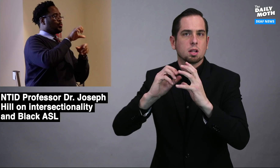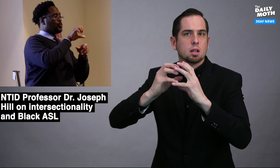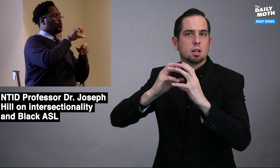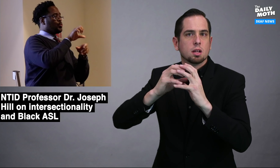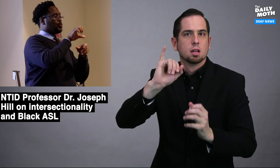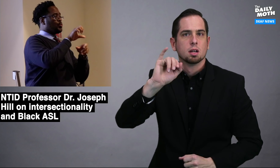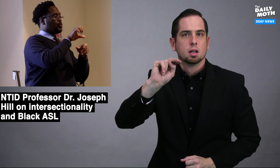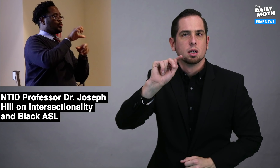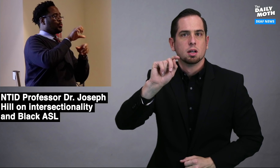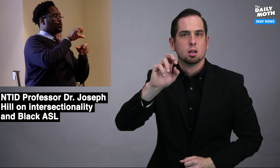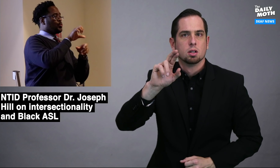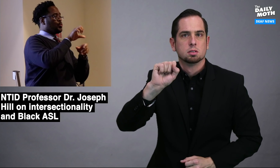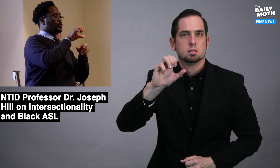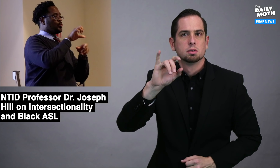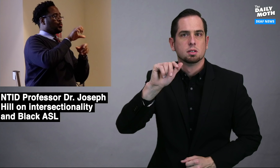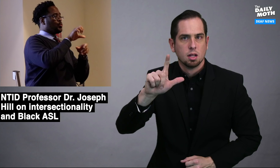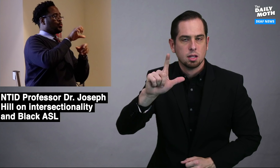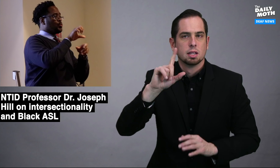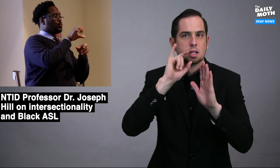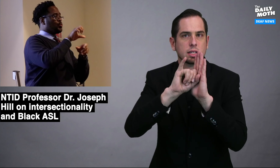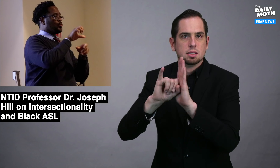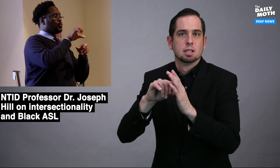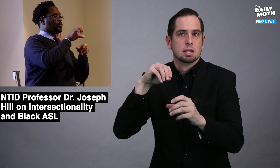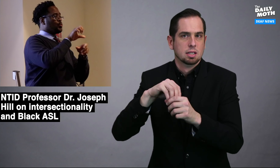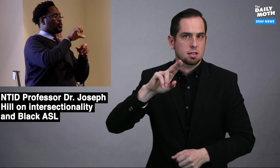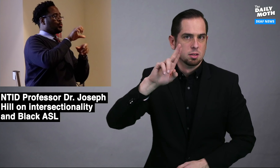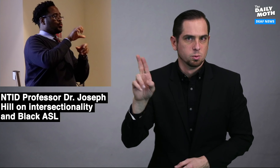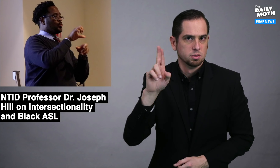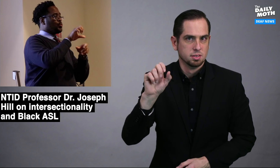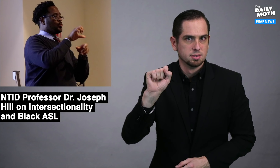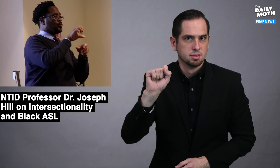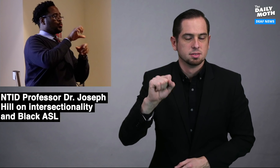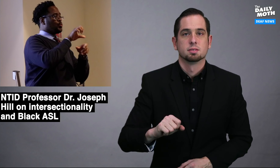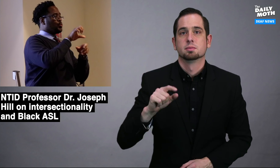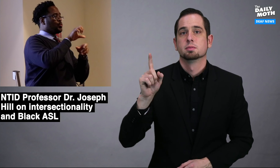Intersectional Identities in the United States."